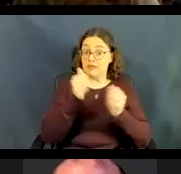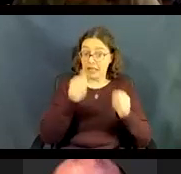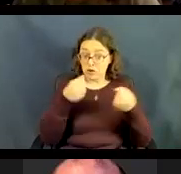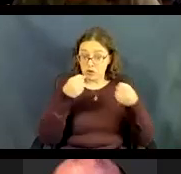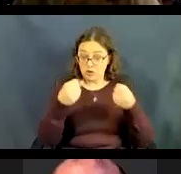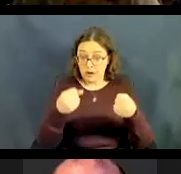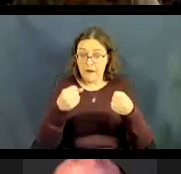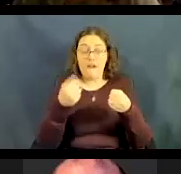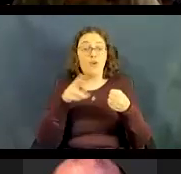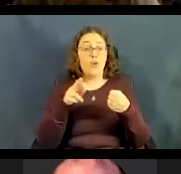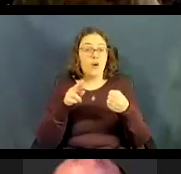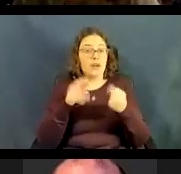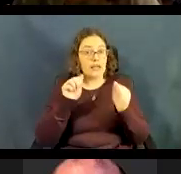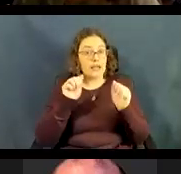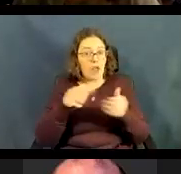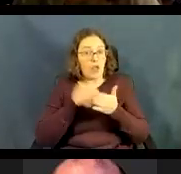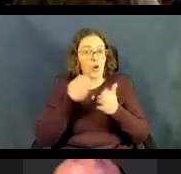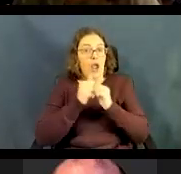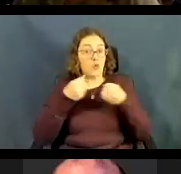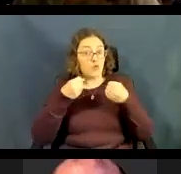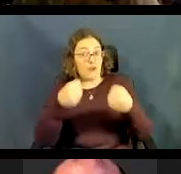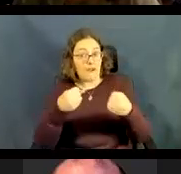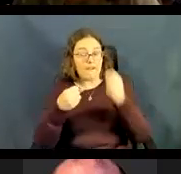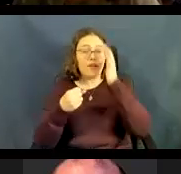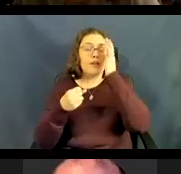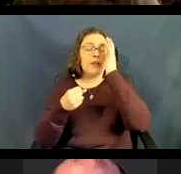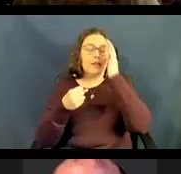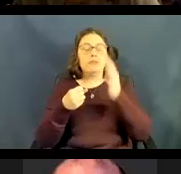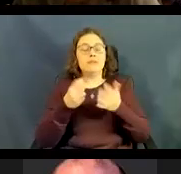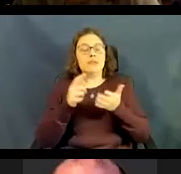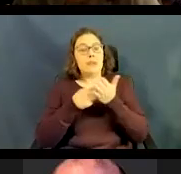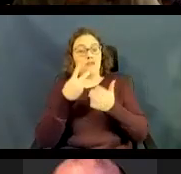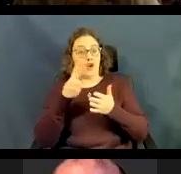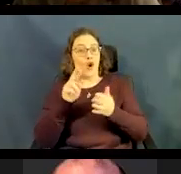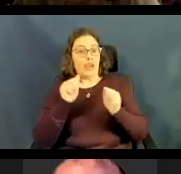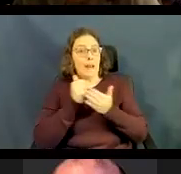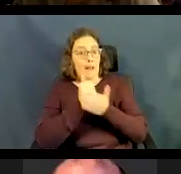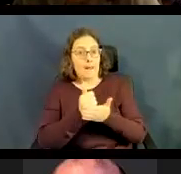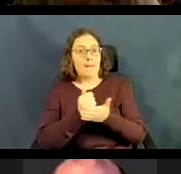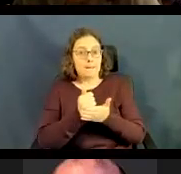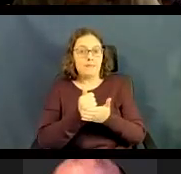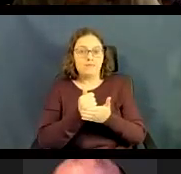The one you want to click and you must click it is make a copy.